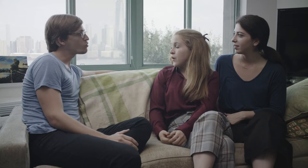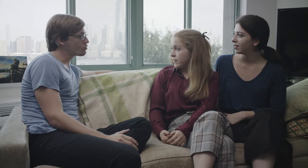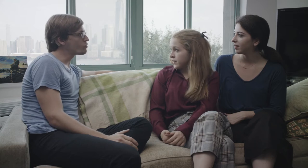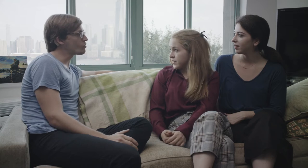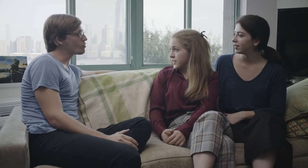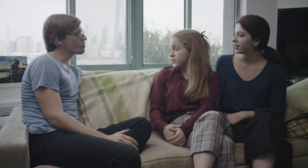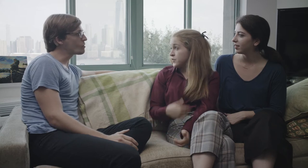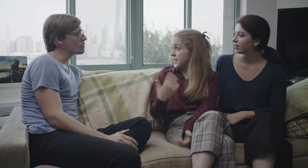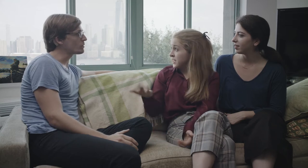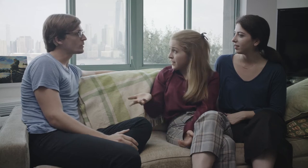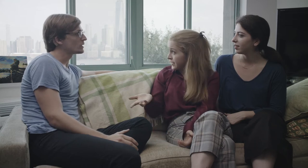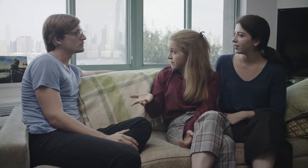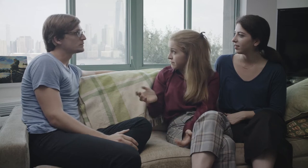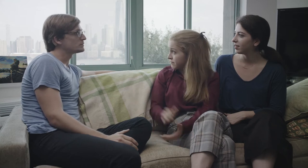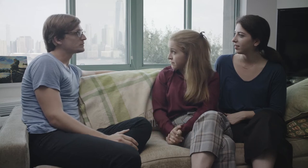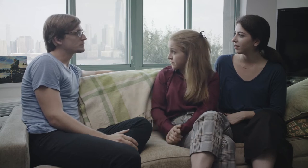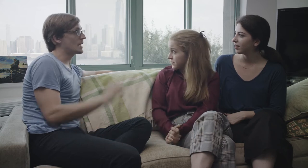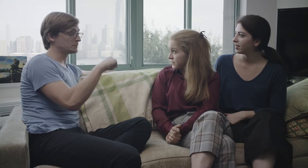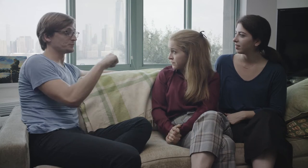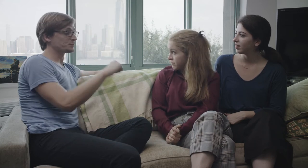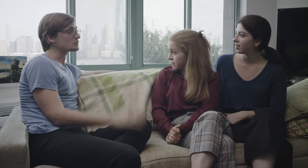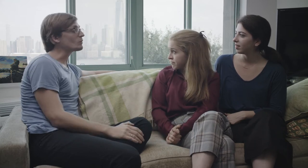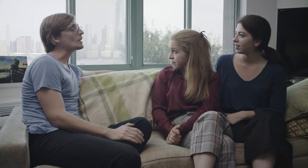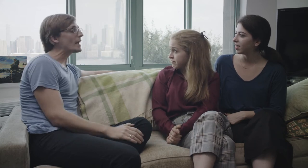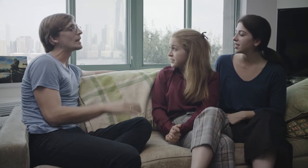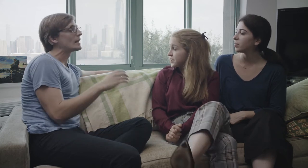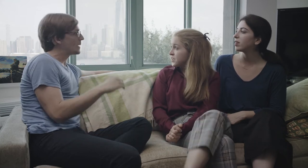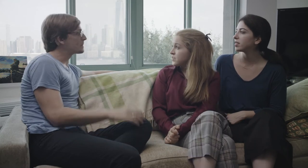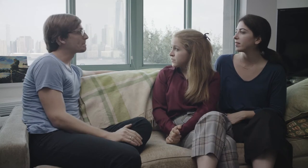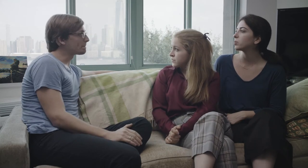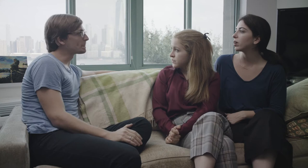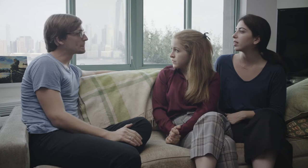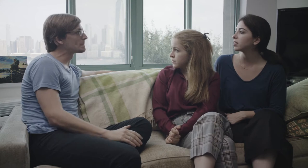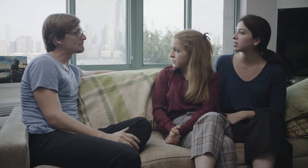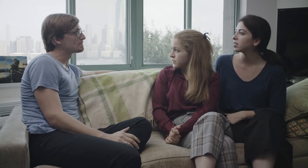: However, it includes deaf talent. It does. : And it's about a deaf experience.